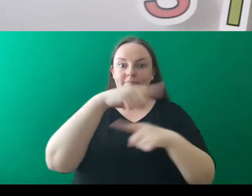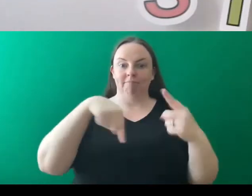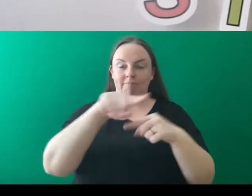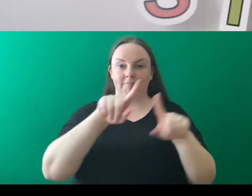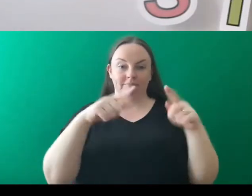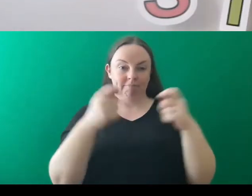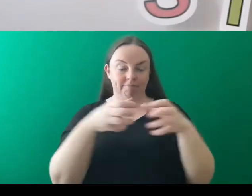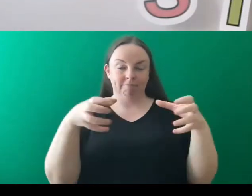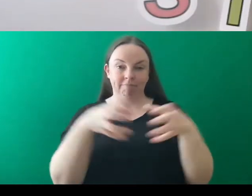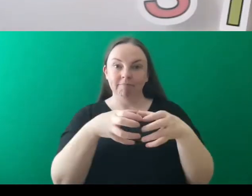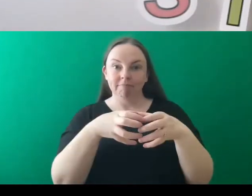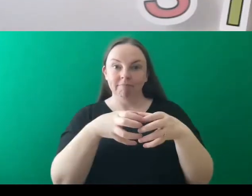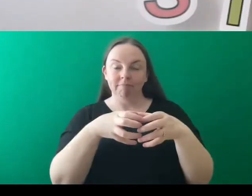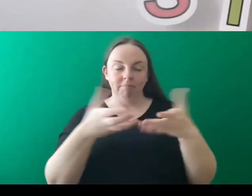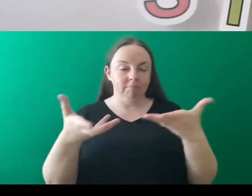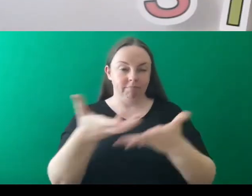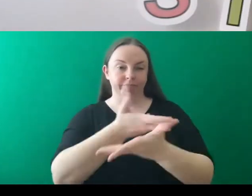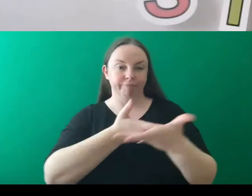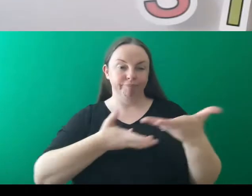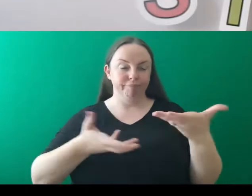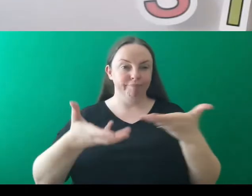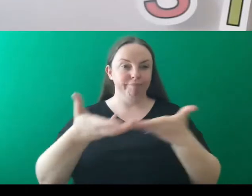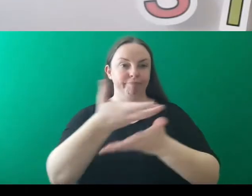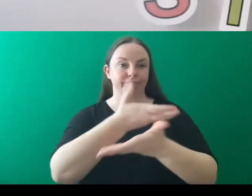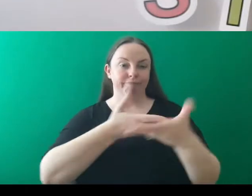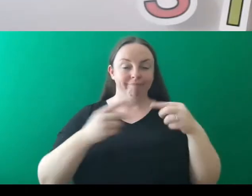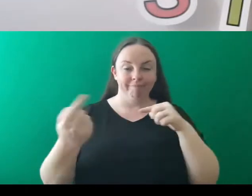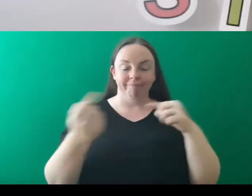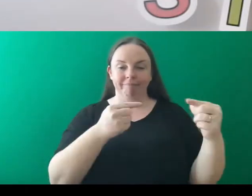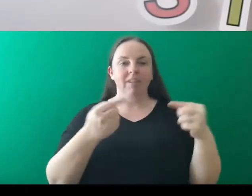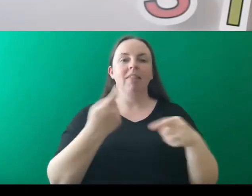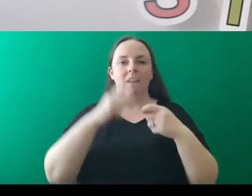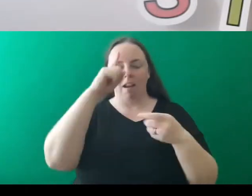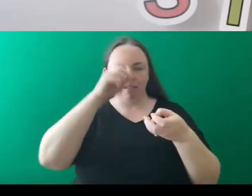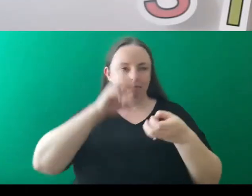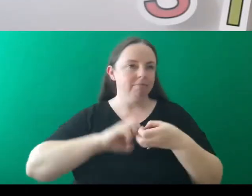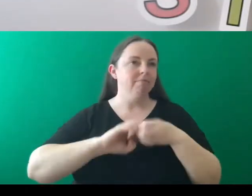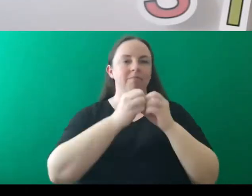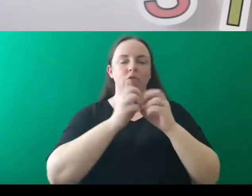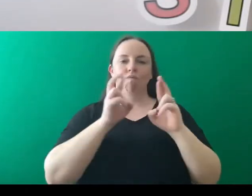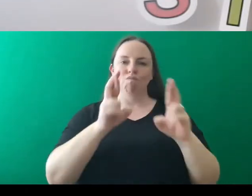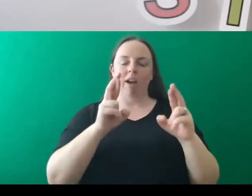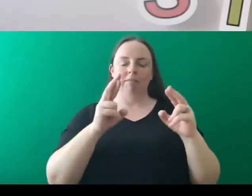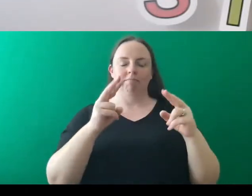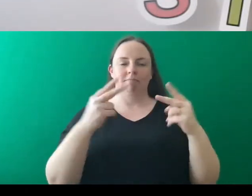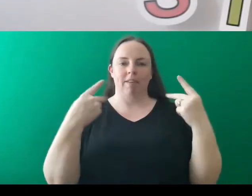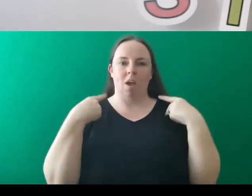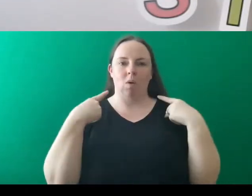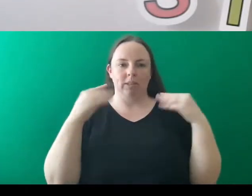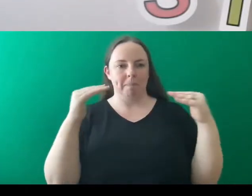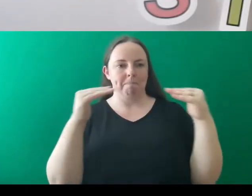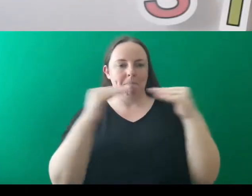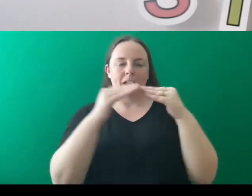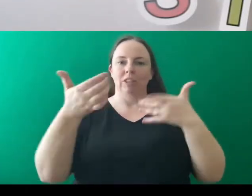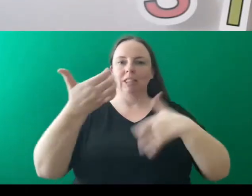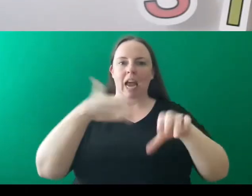of that group of people, and a lot of debate, we come up with terms that are scientifically accurate but also linguistically